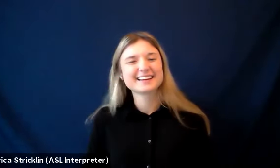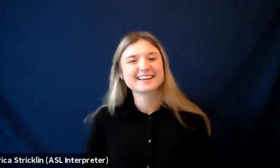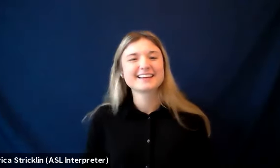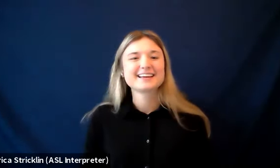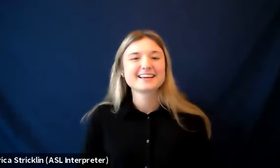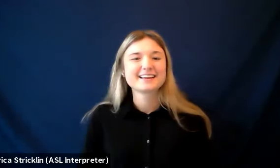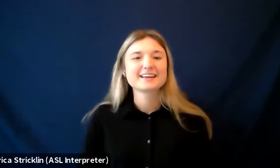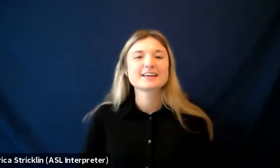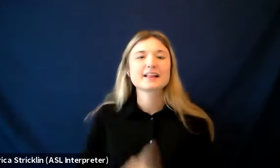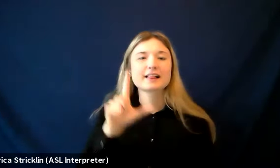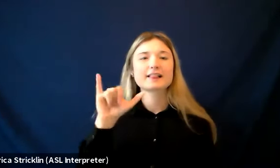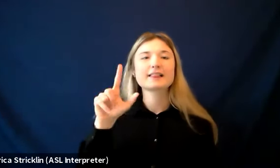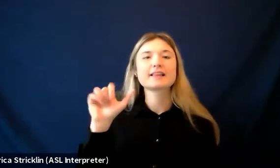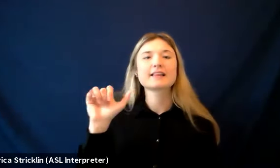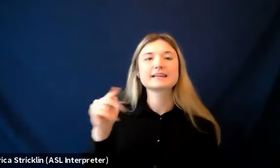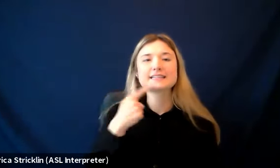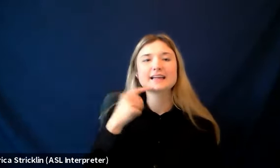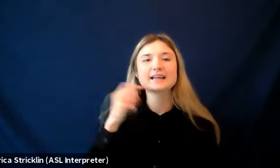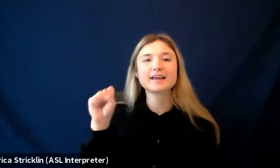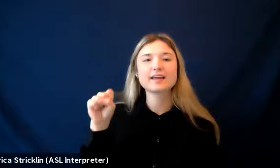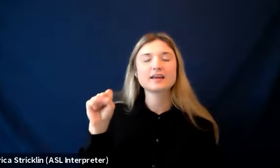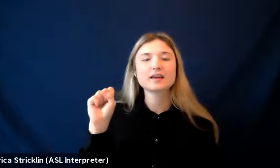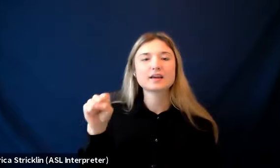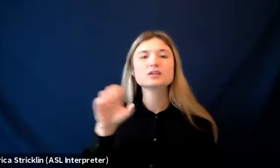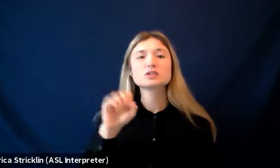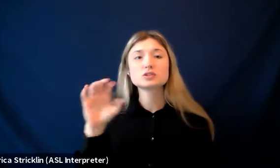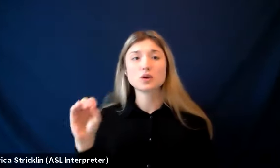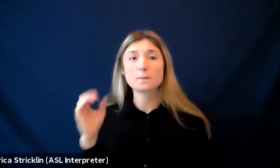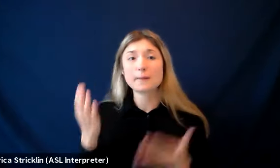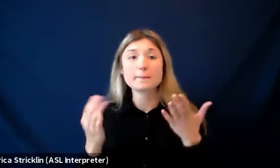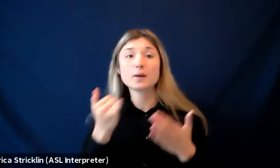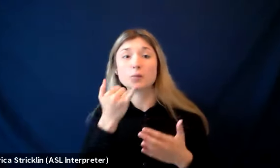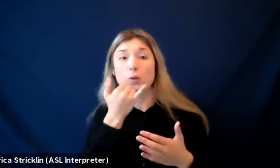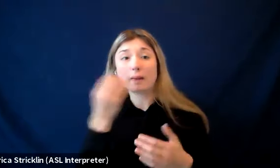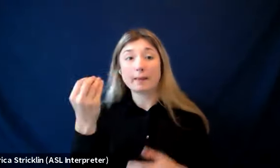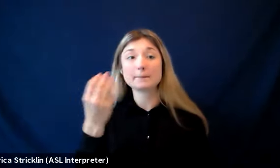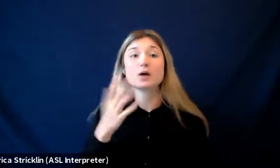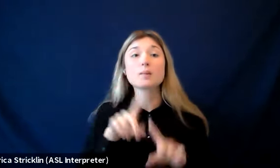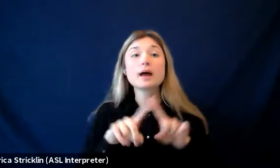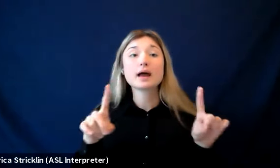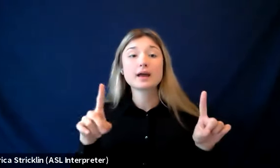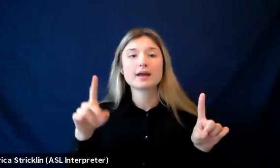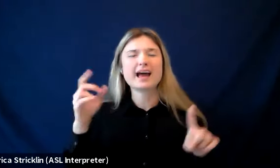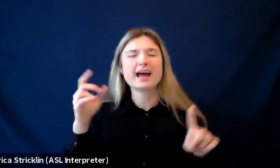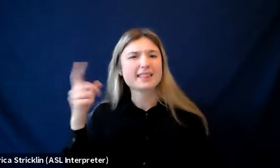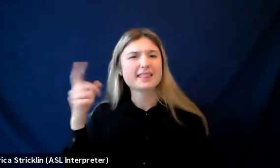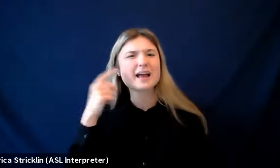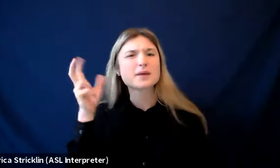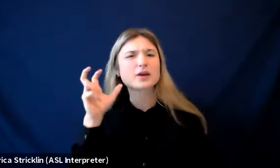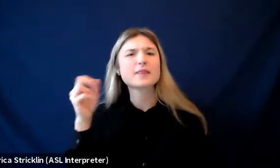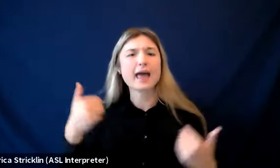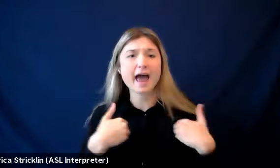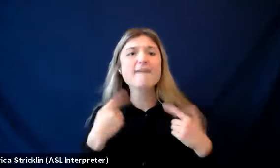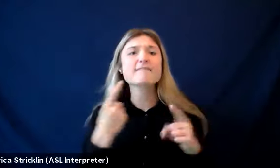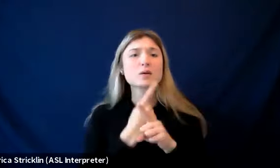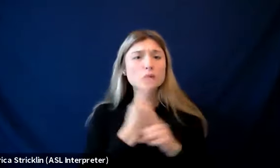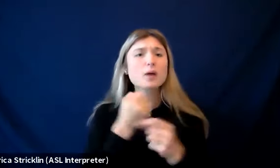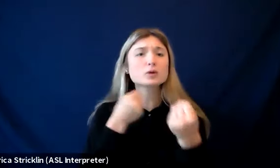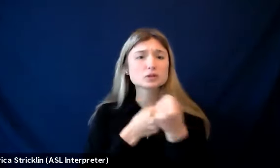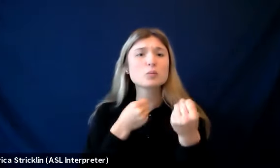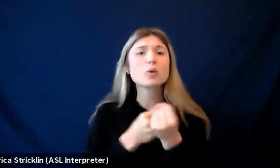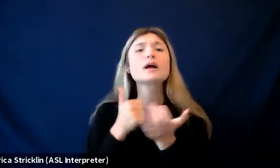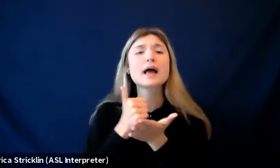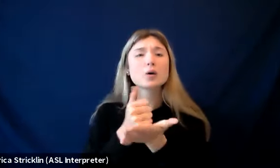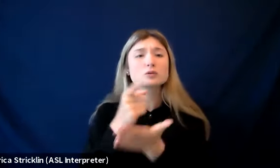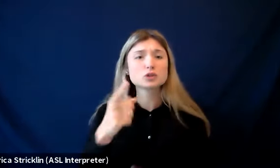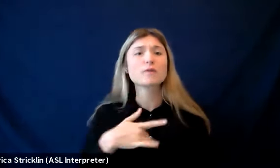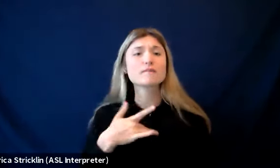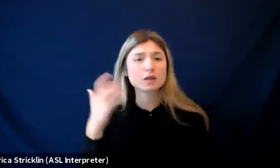Yeah, so, correct me if I'm wrong but I think I'm hearing that having proper supports makes you feel respected such a vacation.